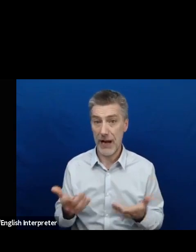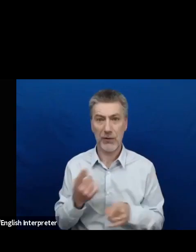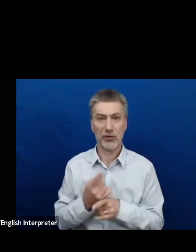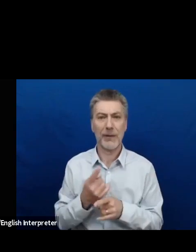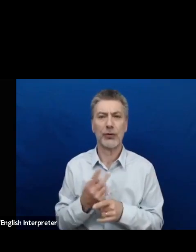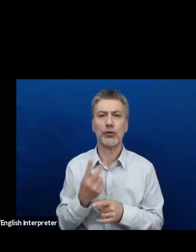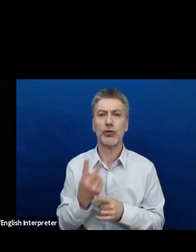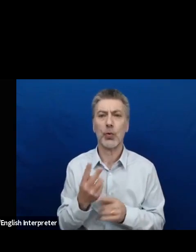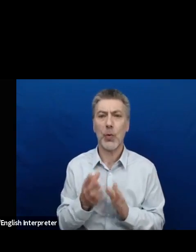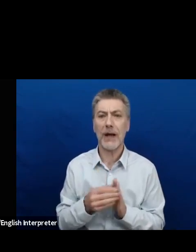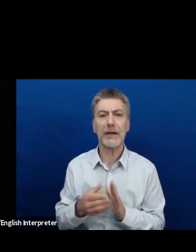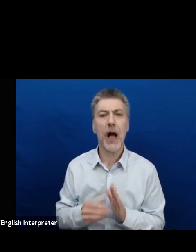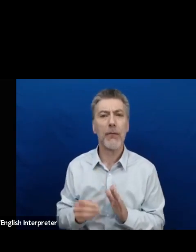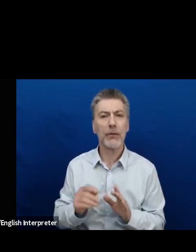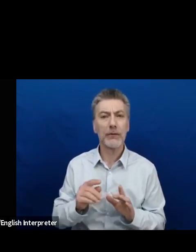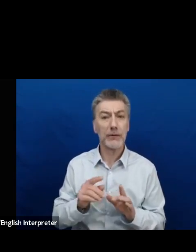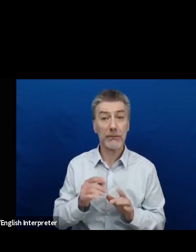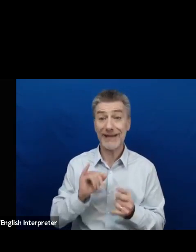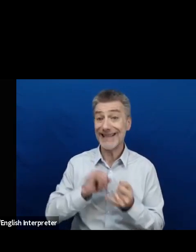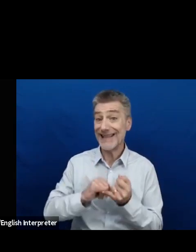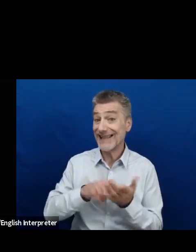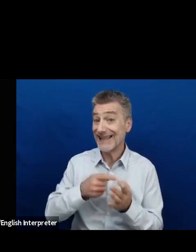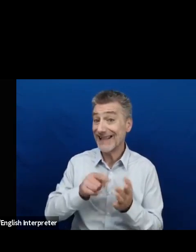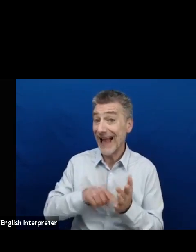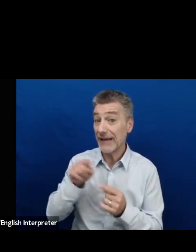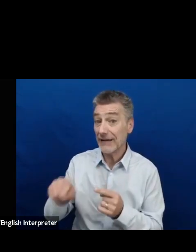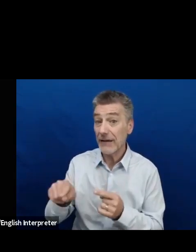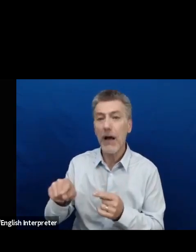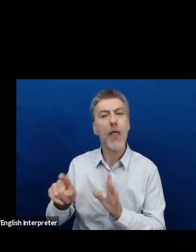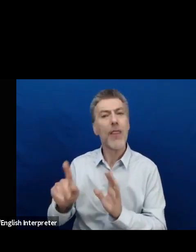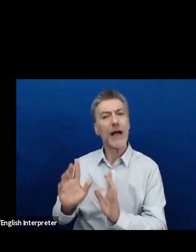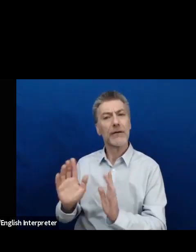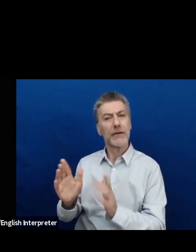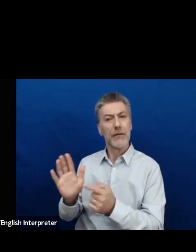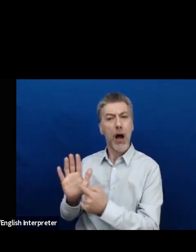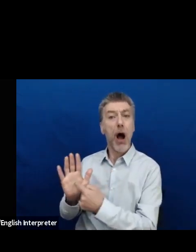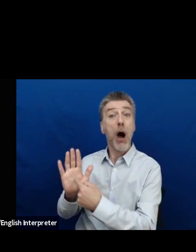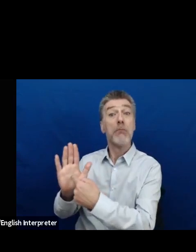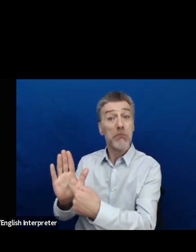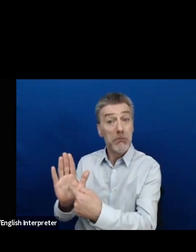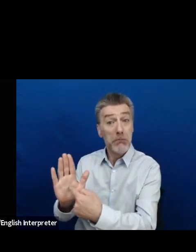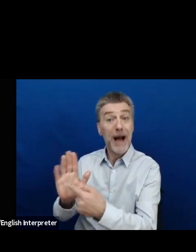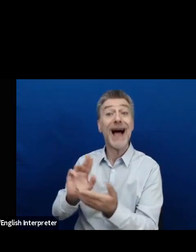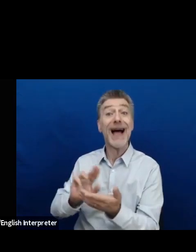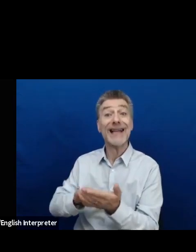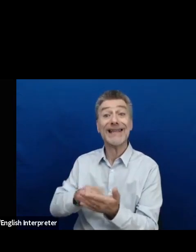the different forms of domination but these are important in their own